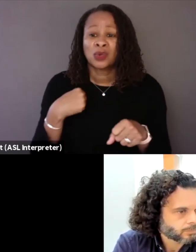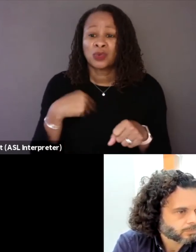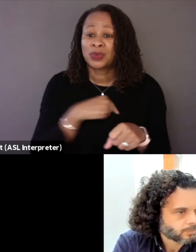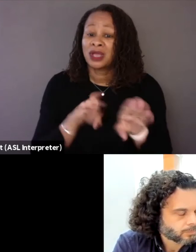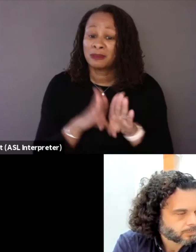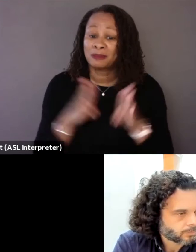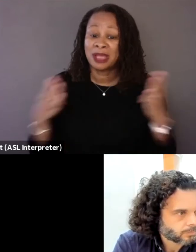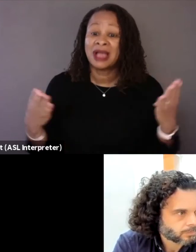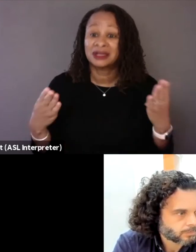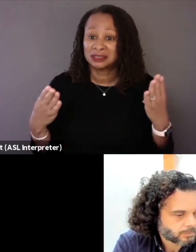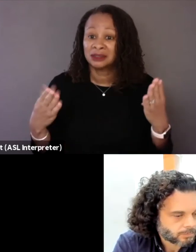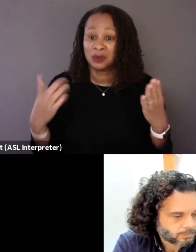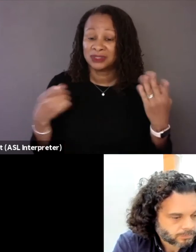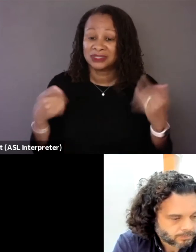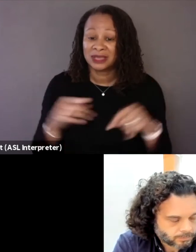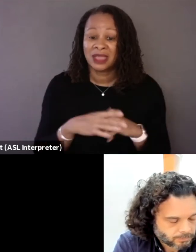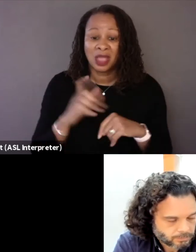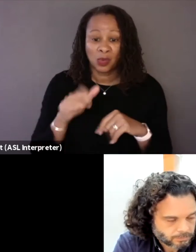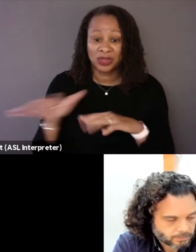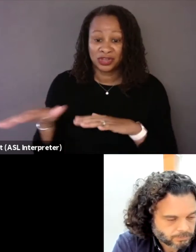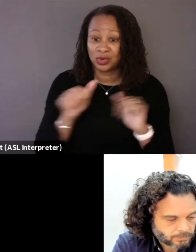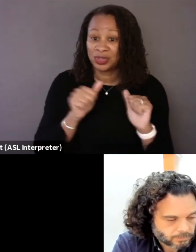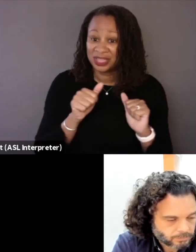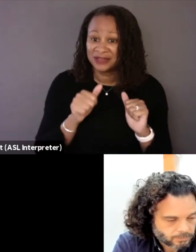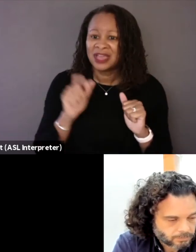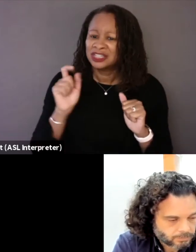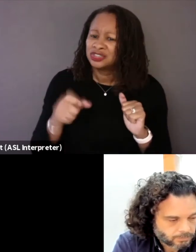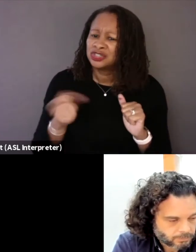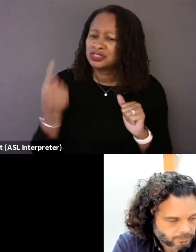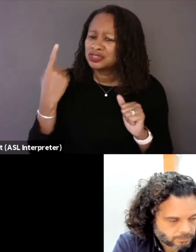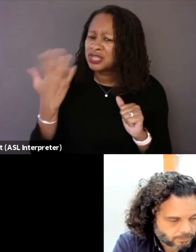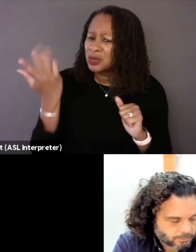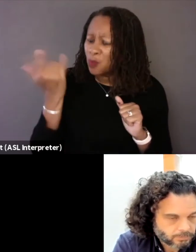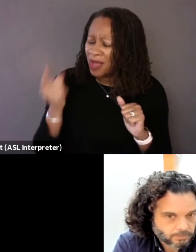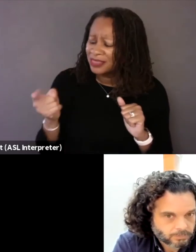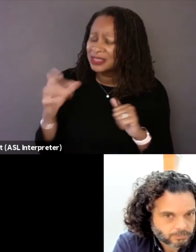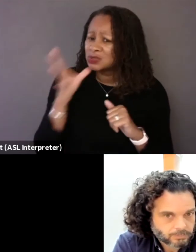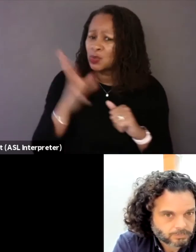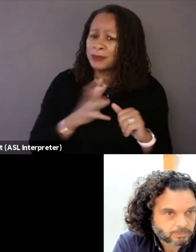you should be understanding why these women are fighting, why all women kind of fight to be valued and seen